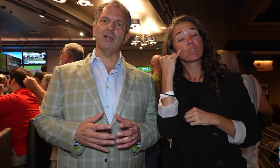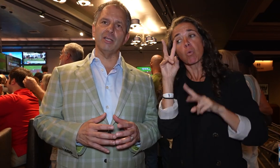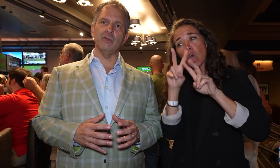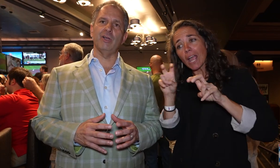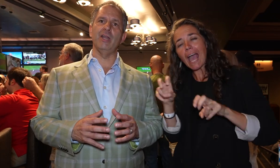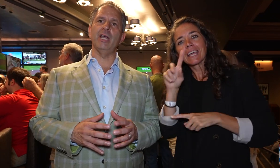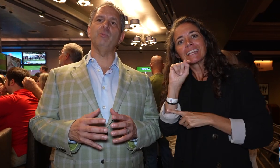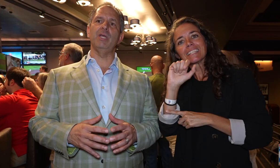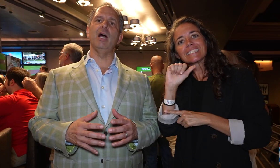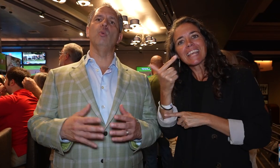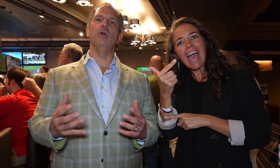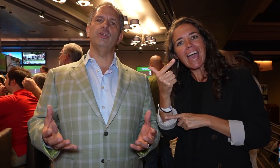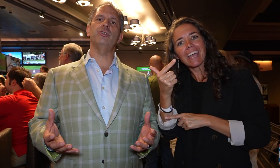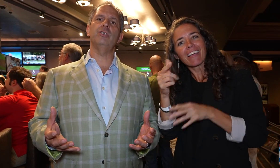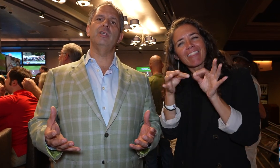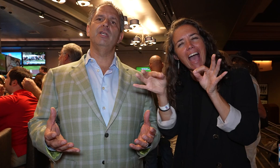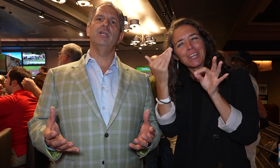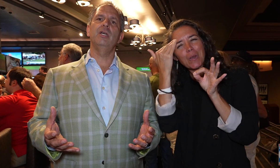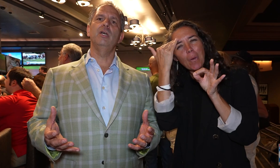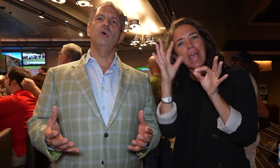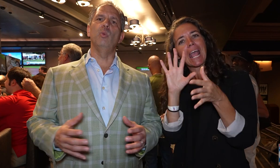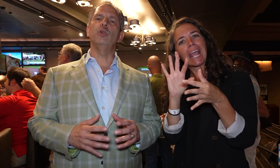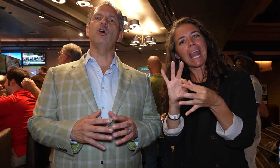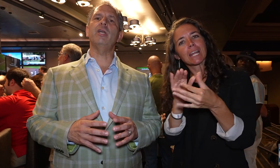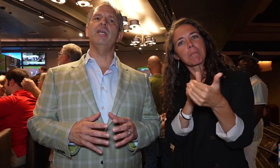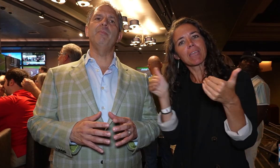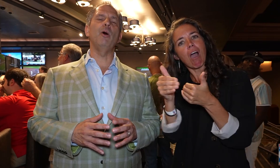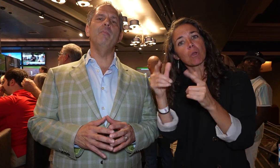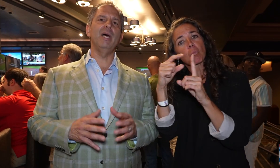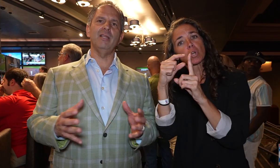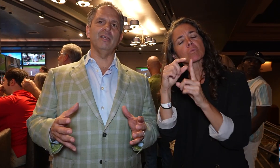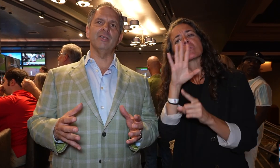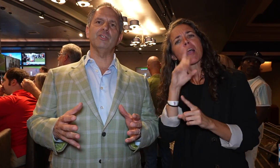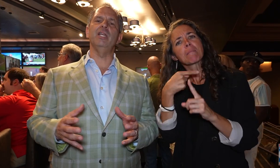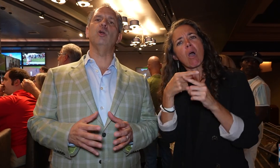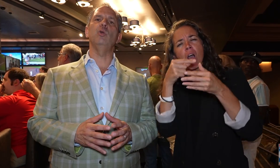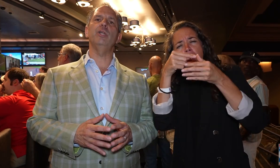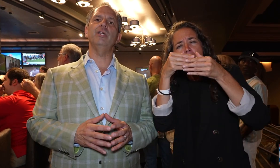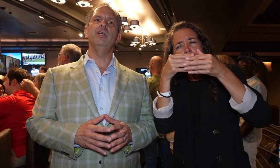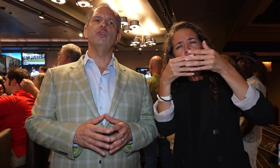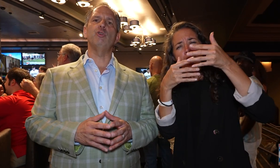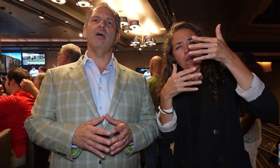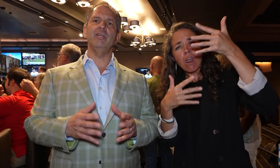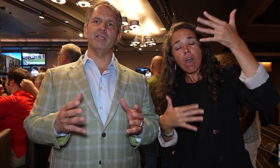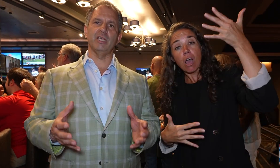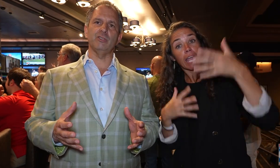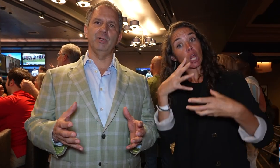If you look at our tagline, Connect Beyond Words, we’re talking about all of these things,